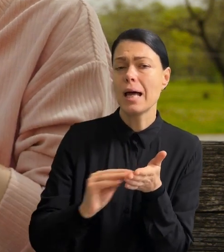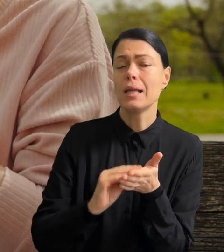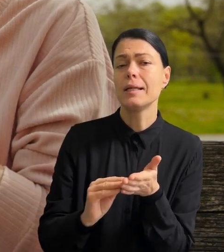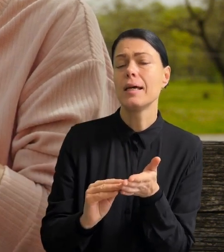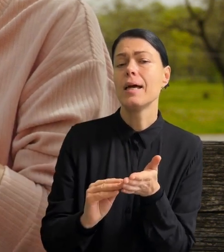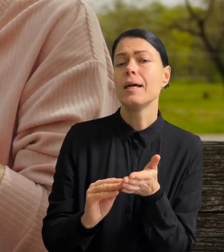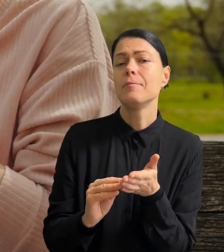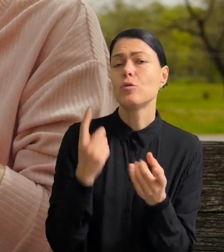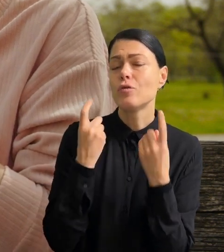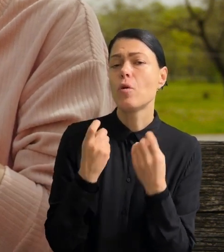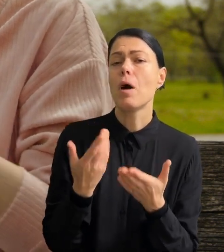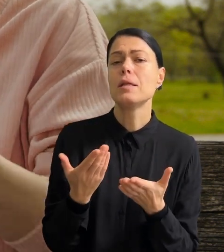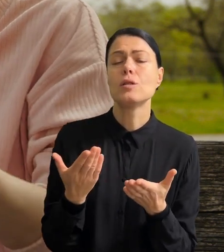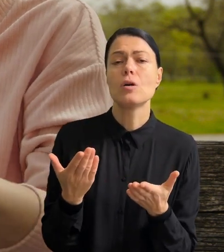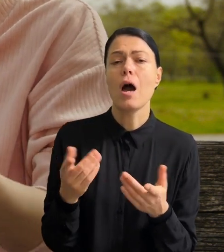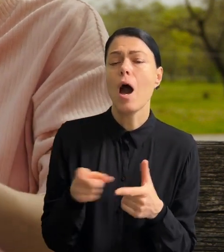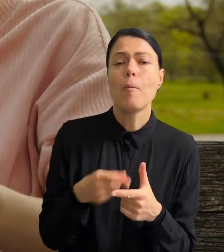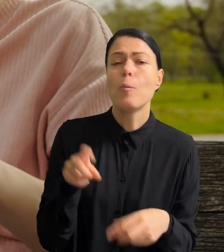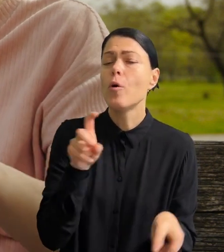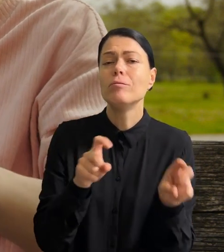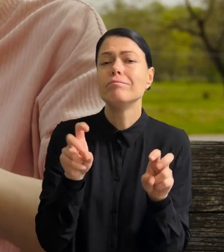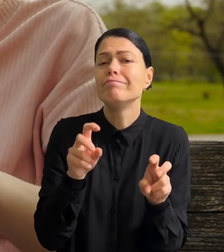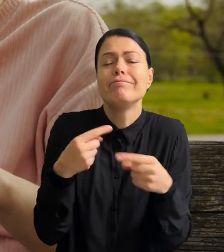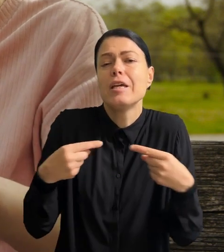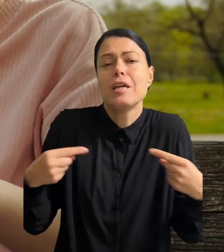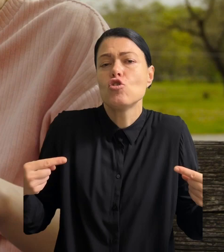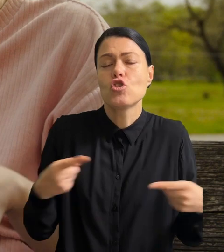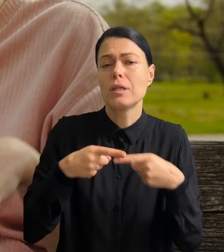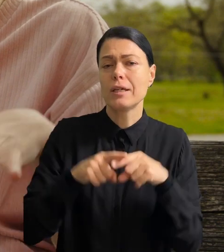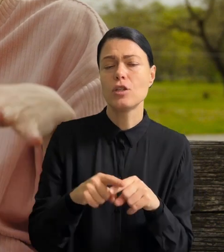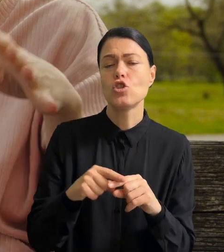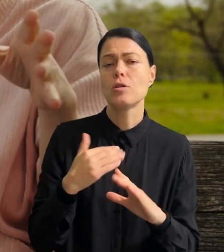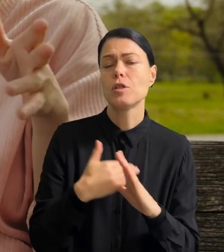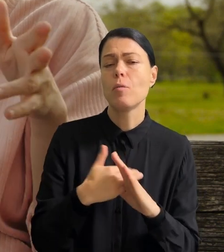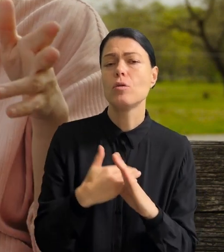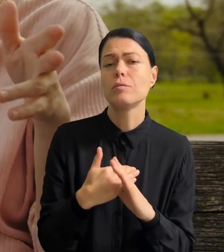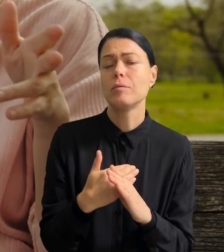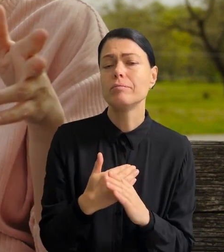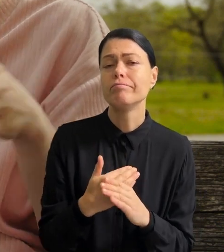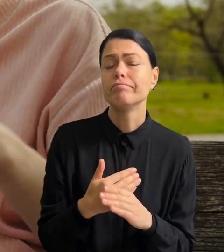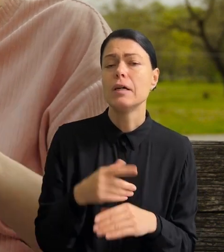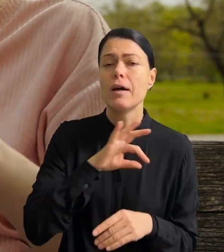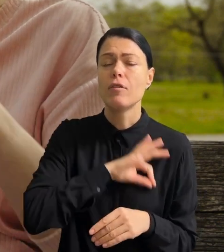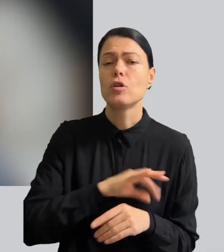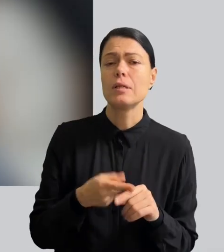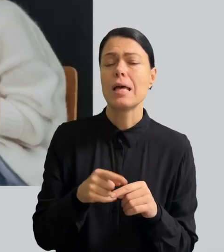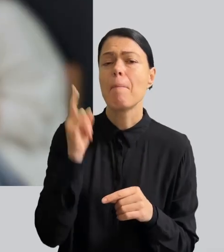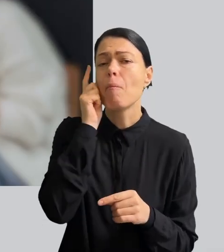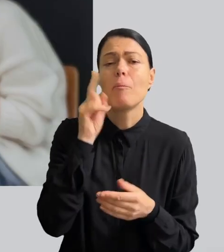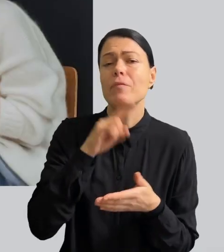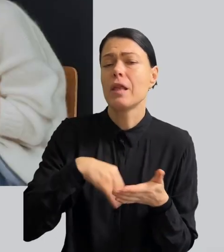or communicate with other aids, like a phone.